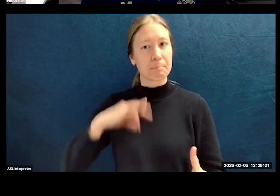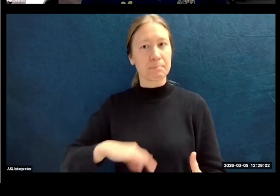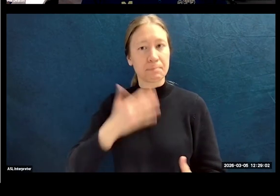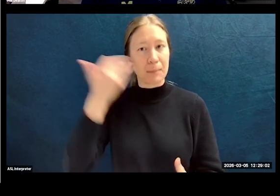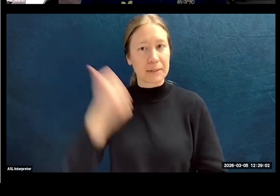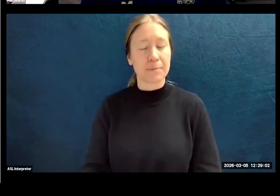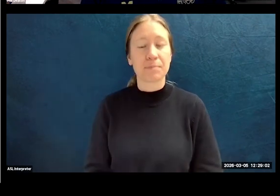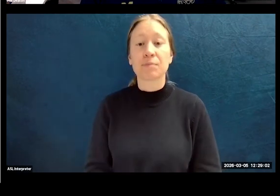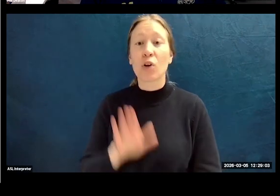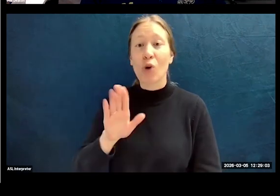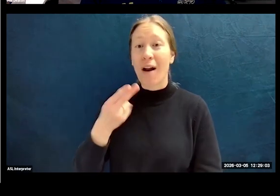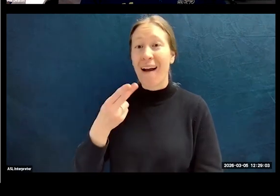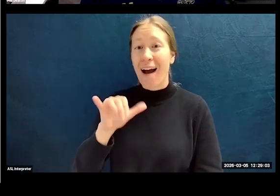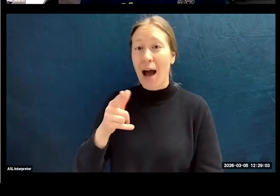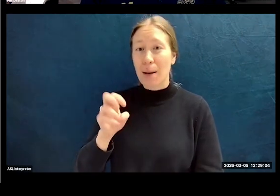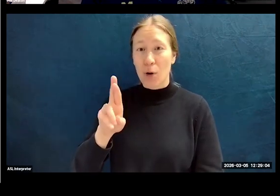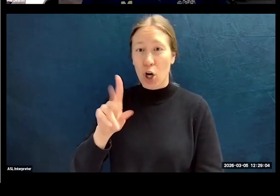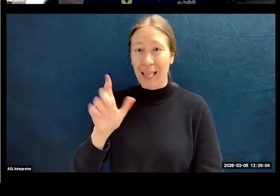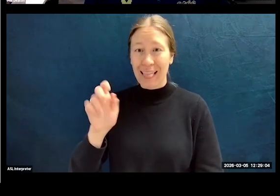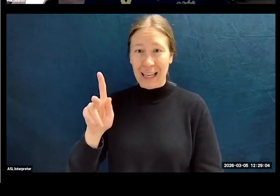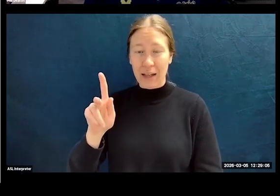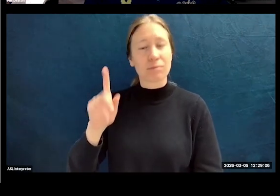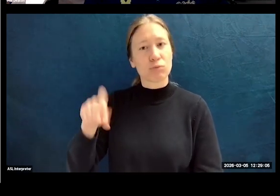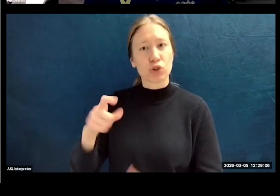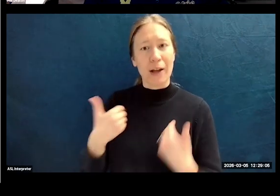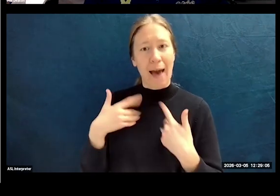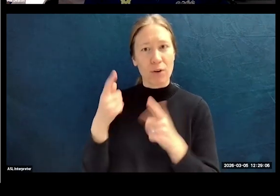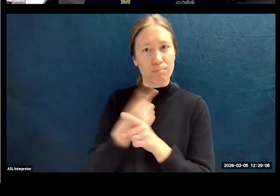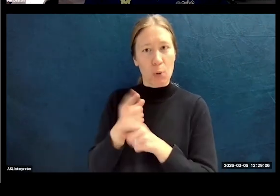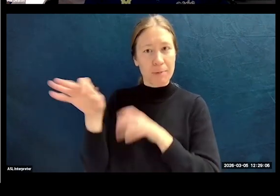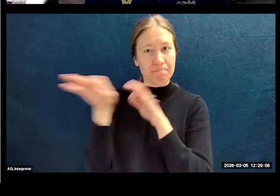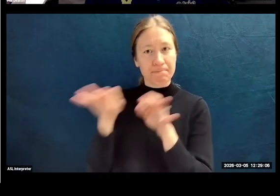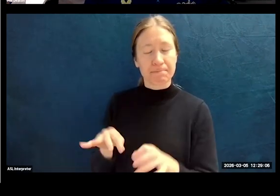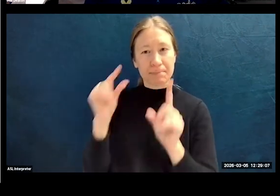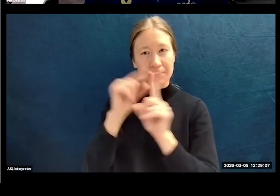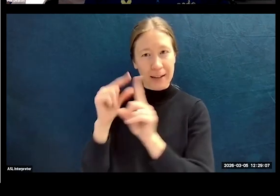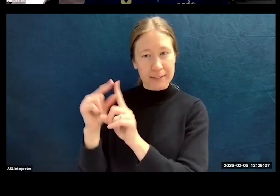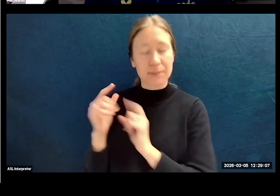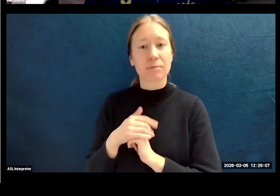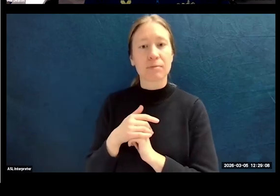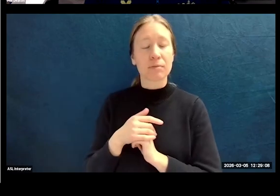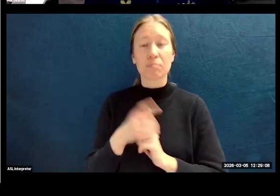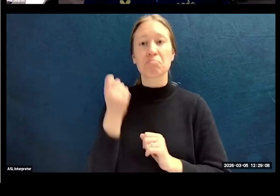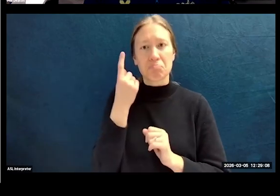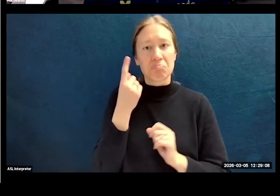are associated with descriptive text and that they redirect properly. That is, that they go to the correct link destination